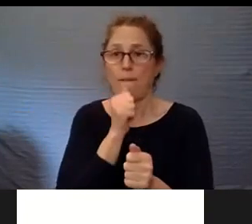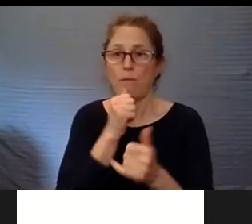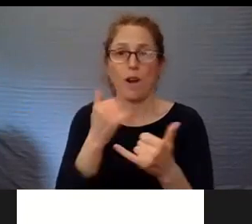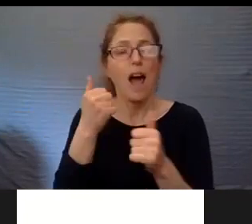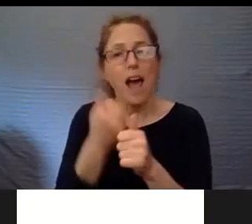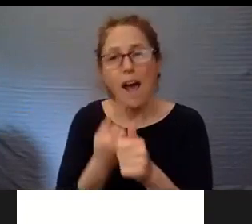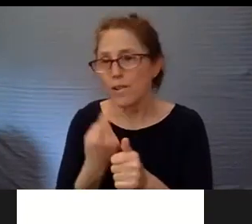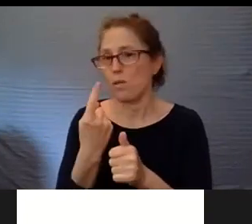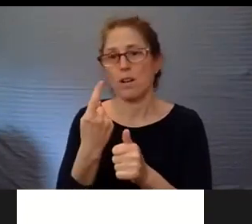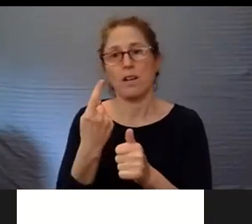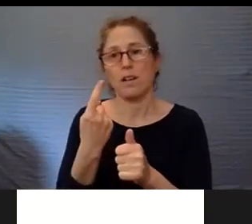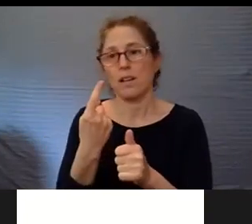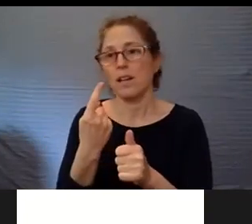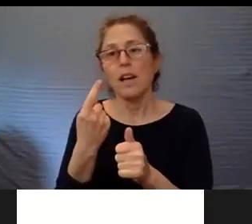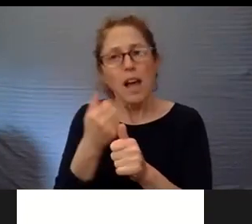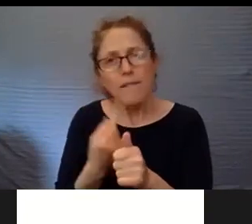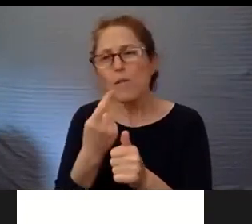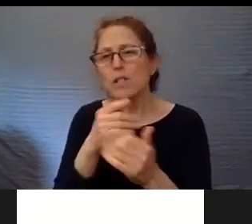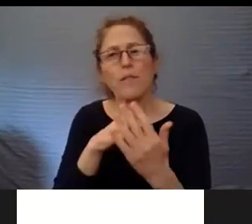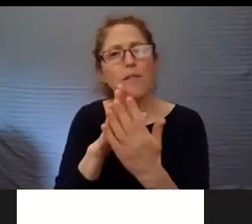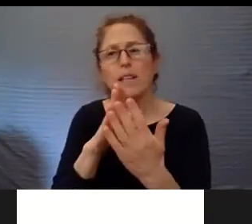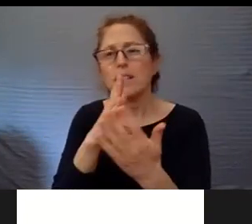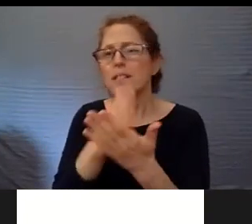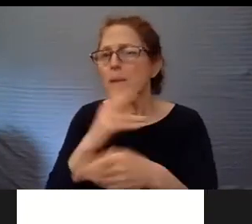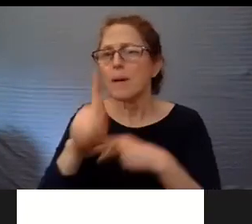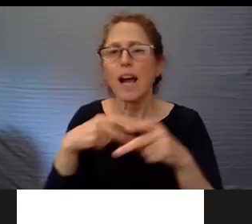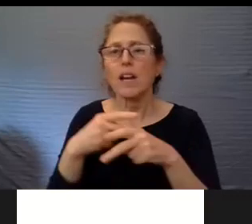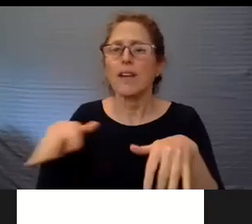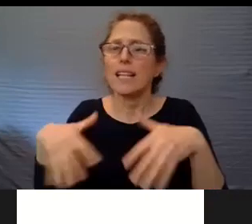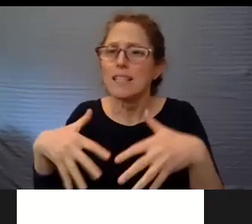Everybody is -- you know, facing some sort of anxiety or fear that is new to them.